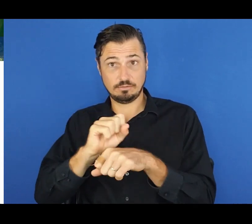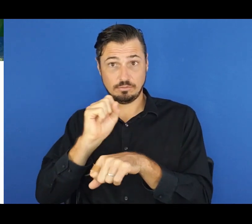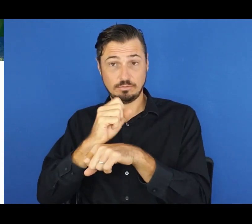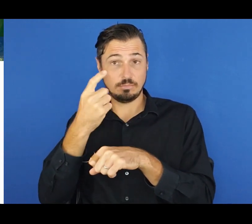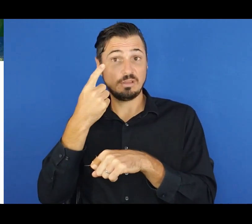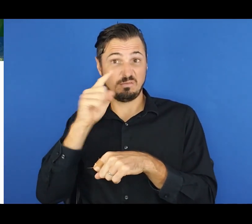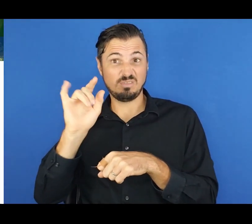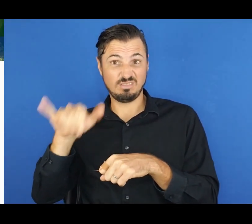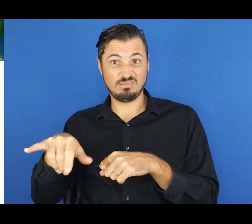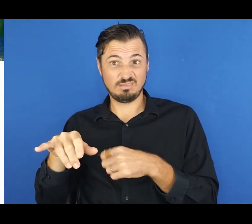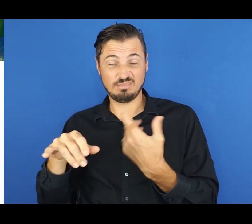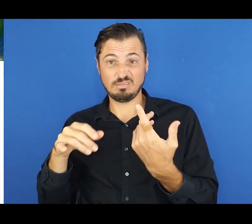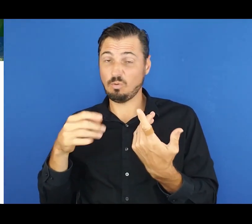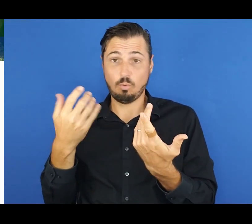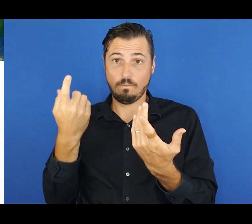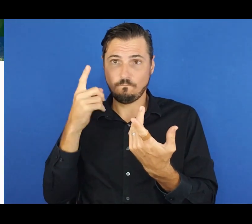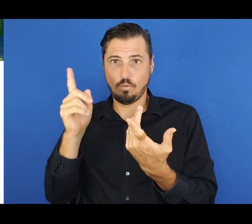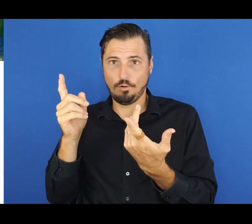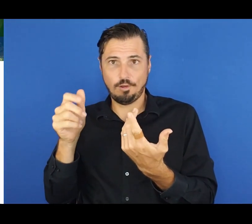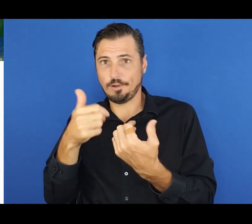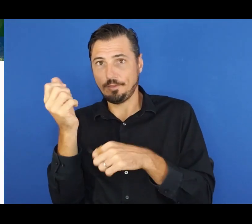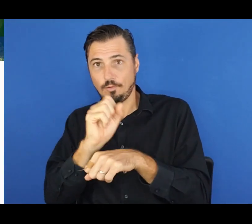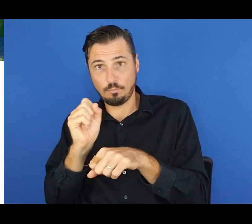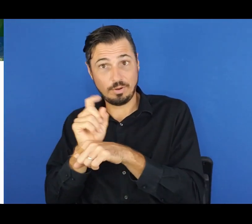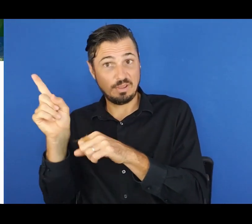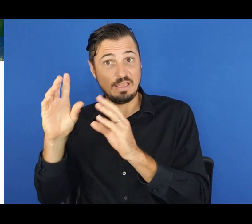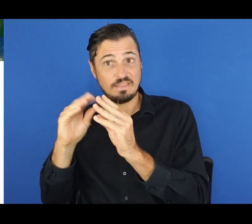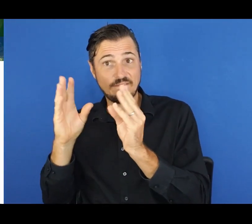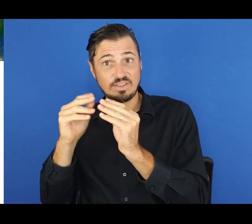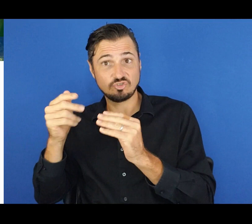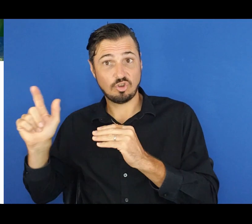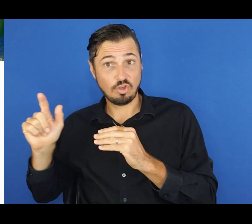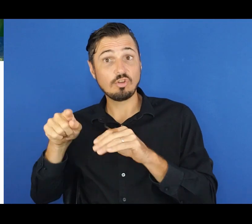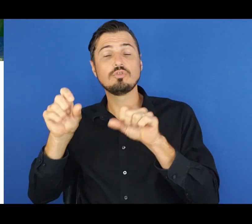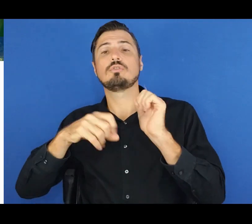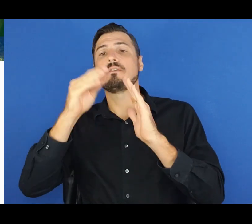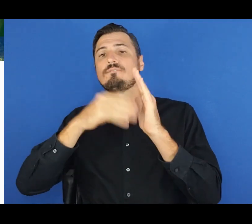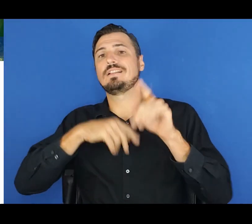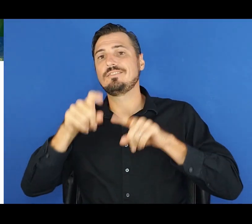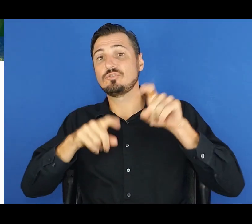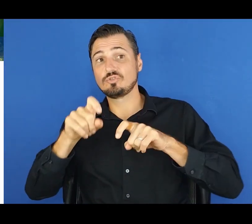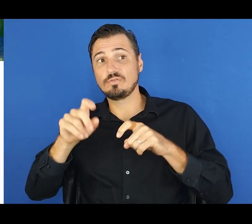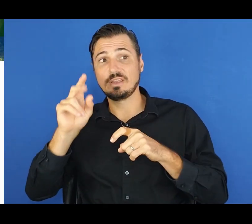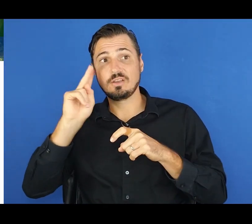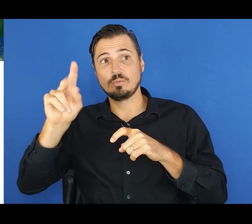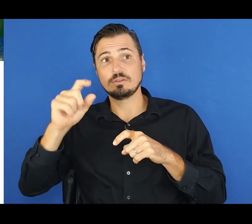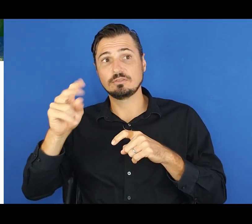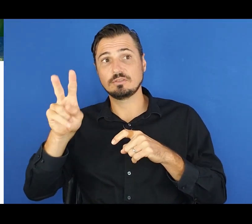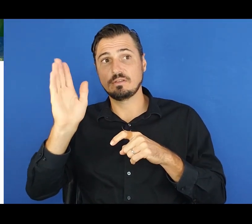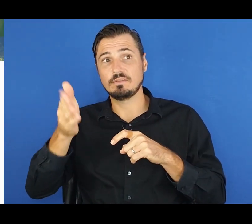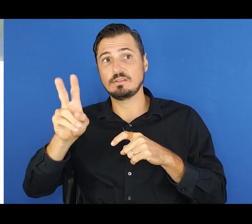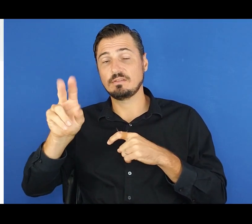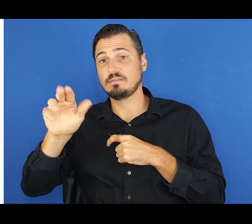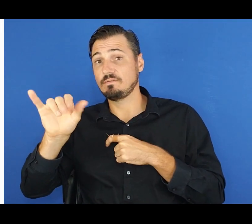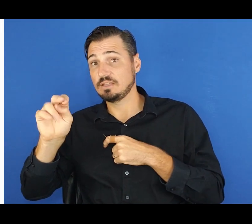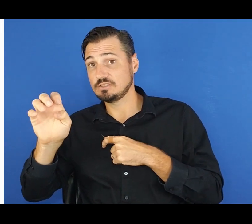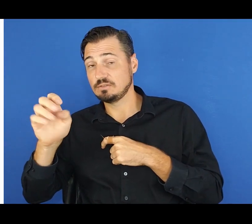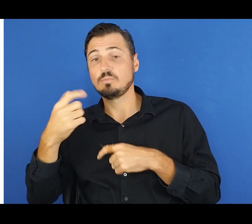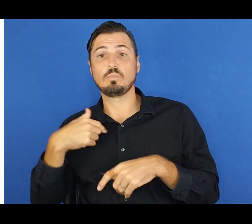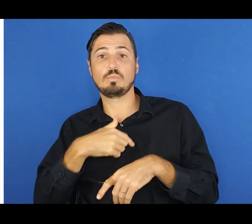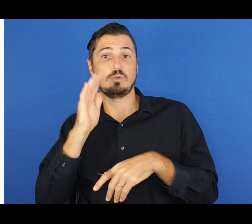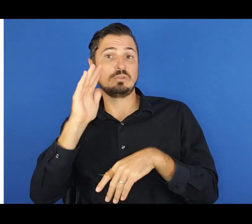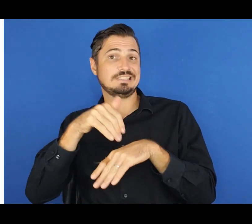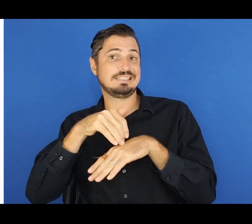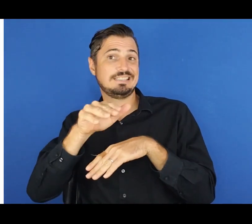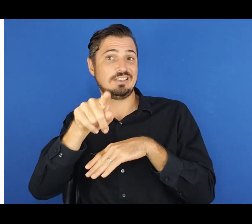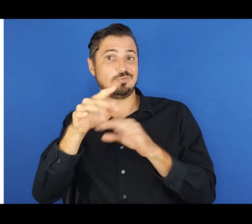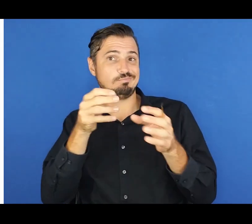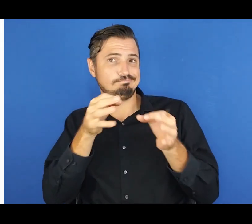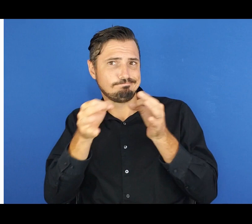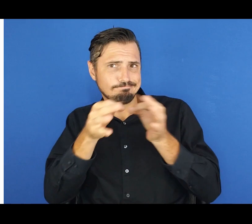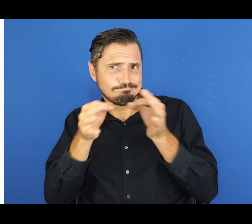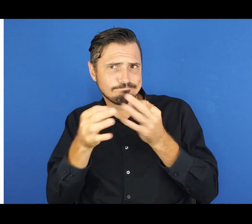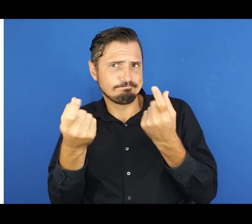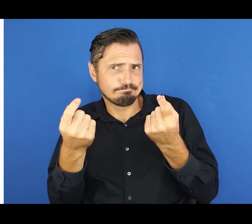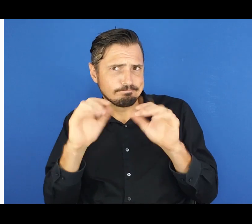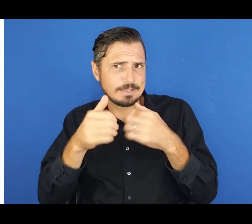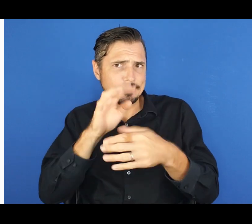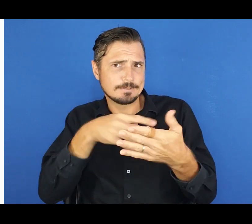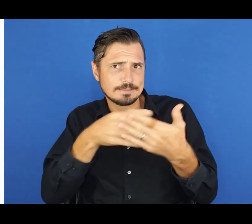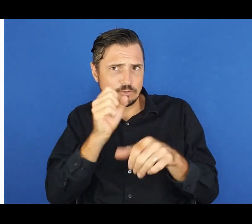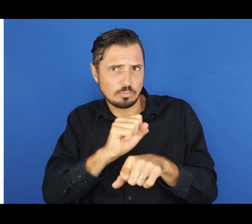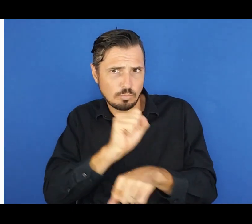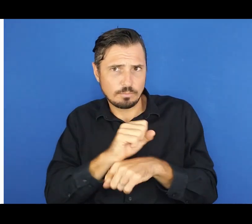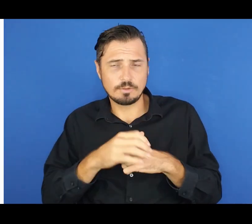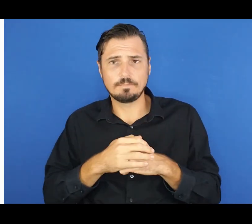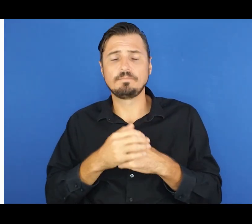for a DOH clinic at Convention Hall, please complete the survey at kauai.gov/vaccine. You will then receive instructions on how to schedule your appointment. To schedule an appointment at